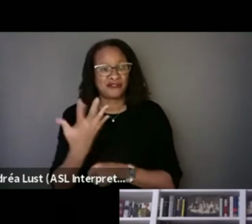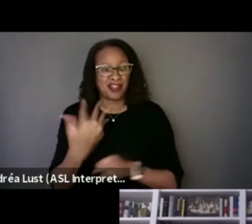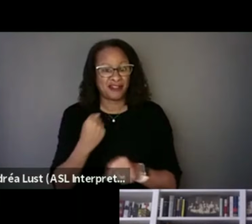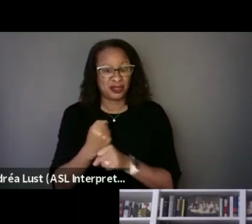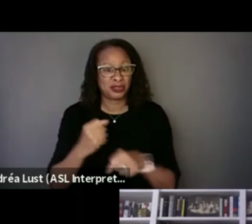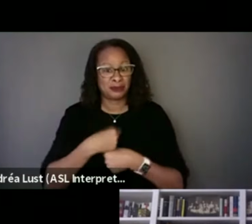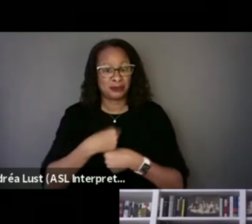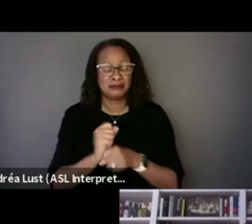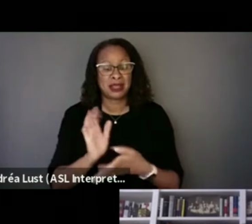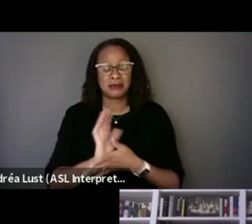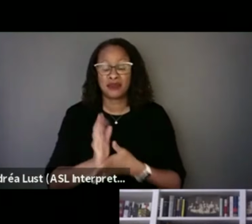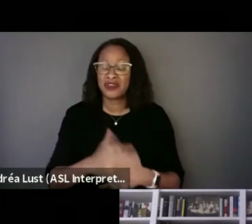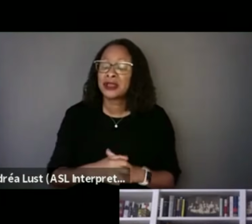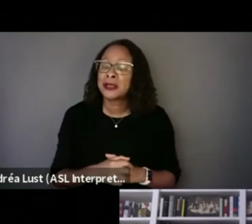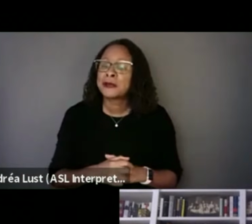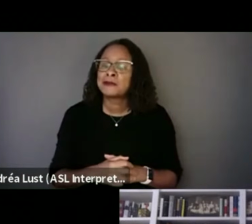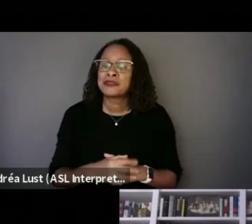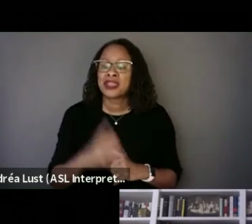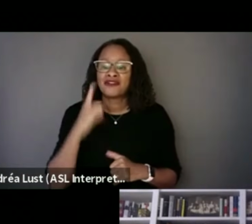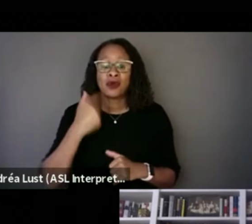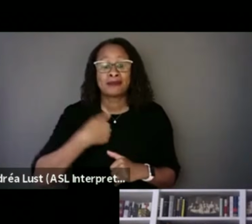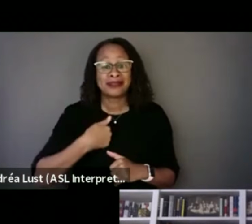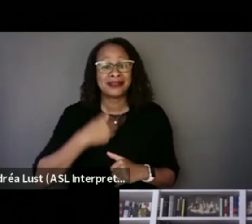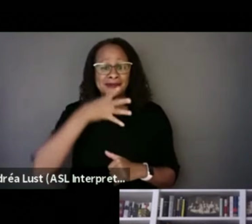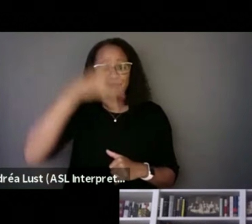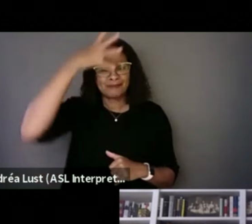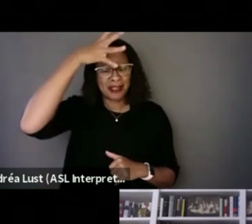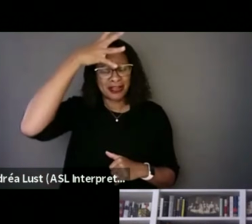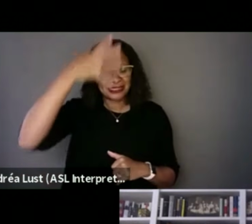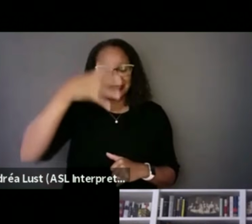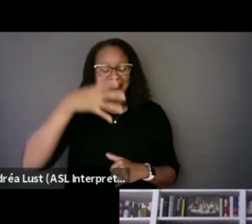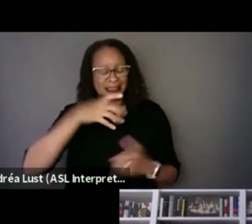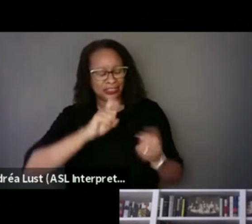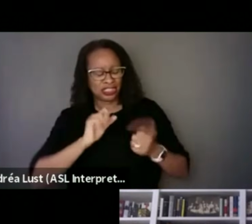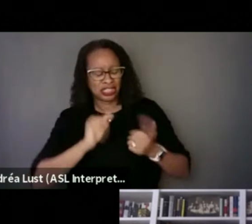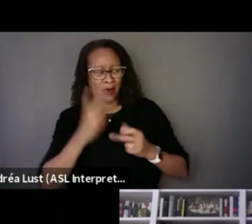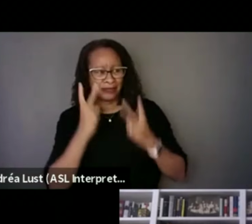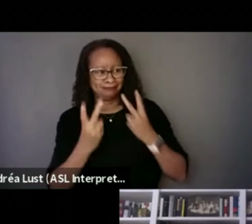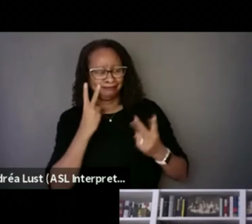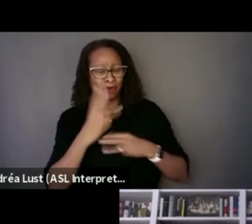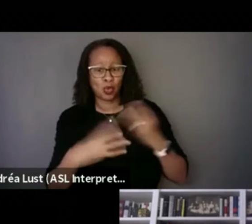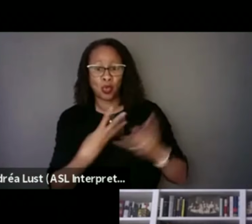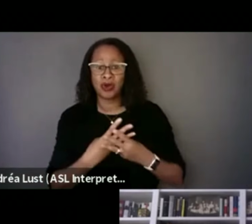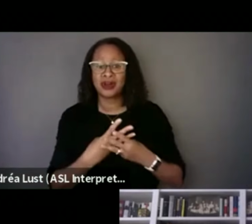But, you know, I mean, for me parenthood changed the way I see the world and therefore changed my filmmaking.